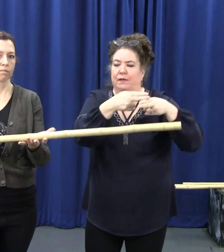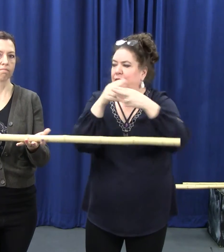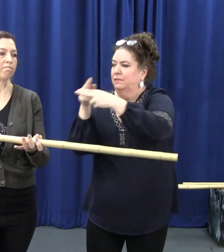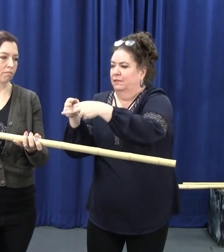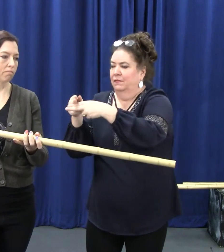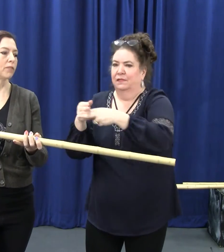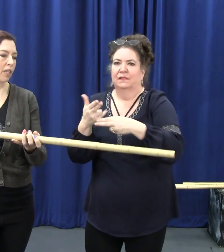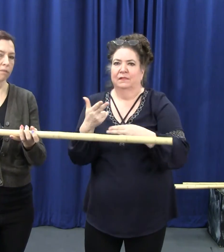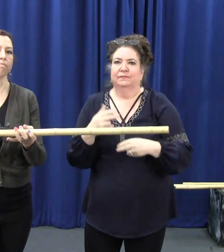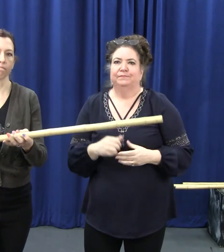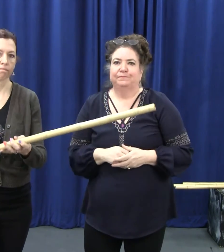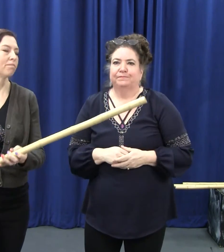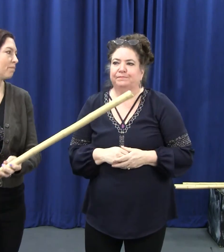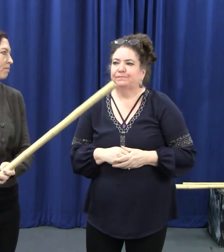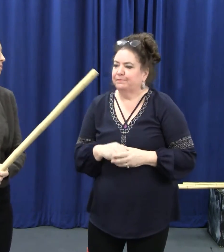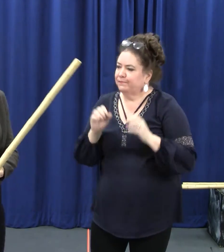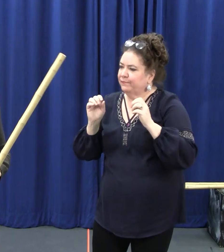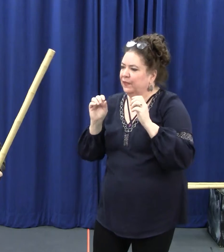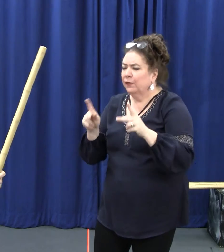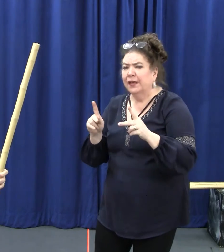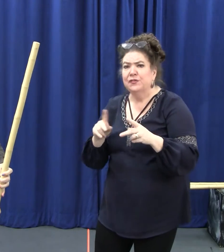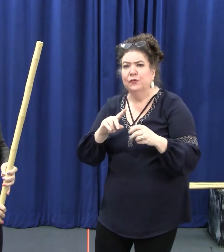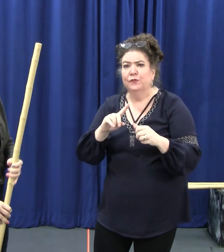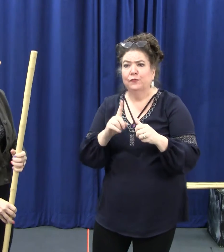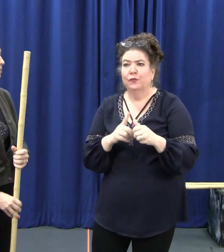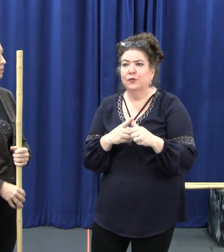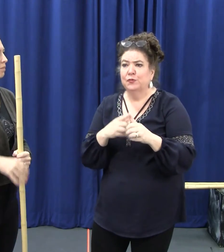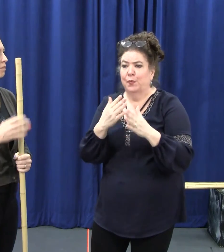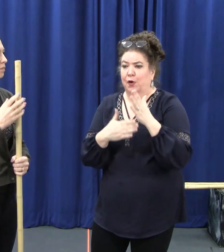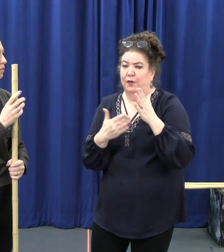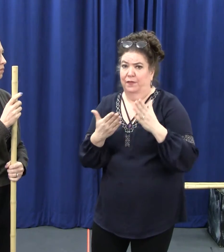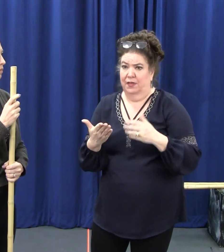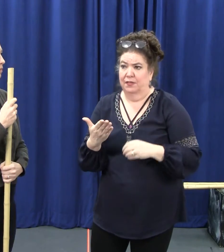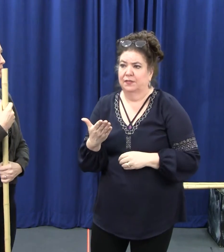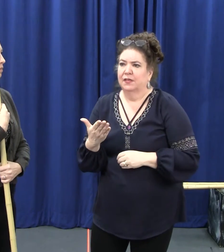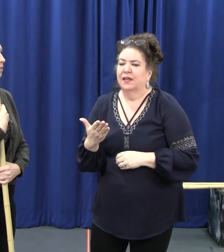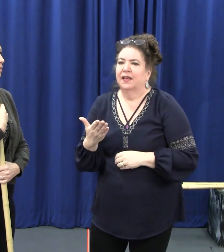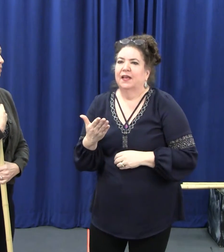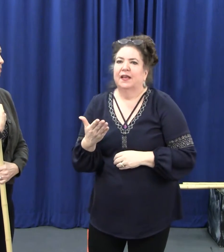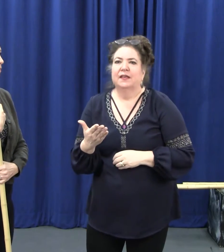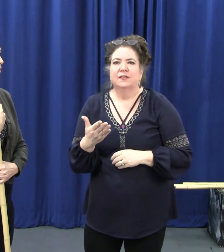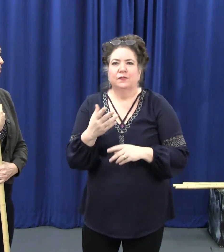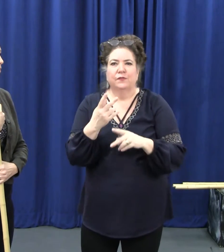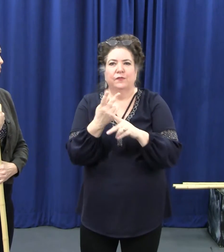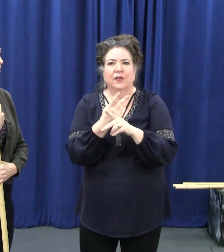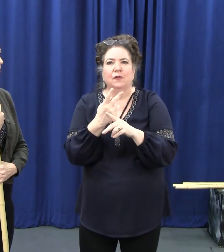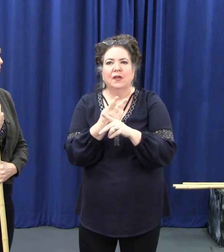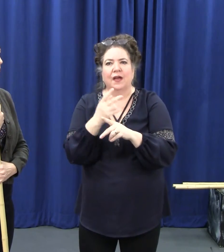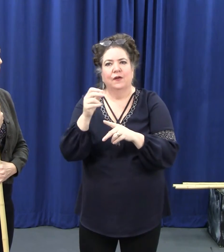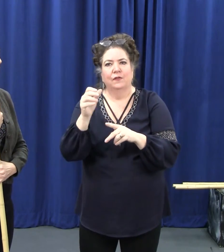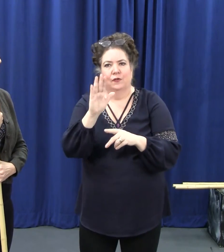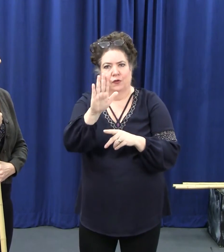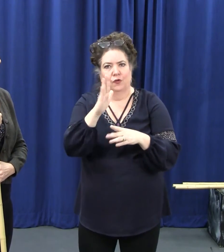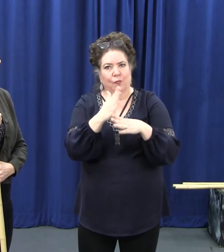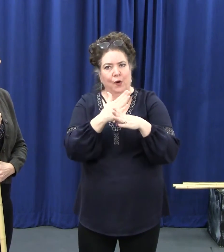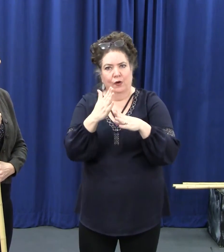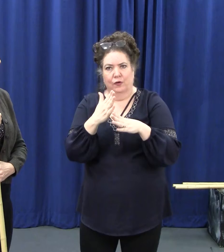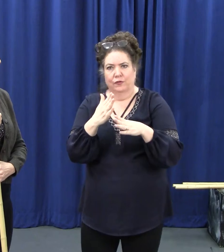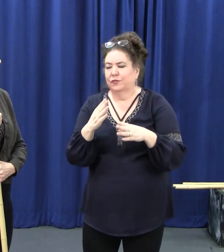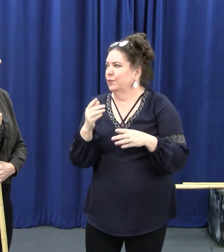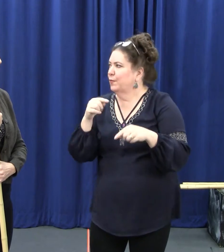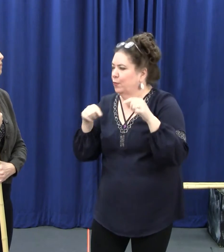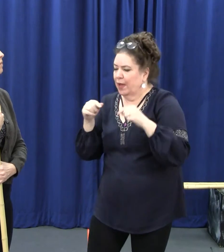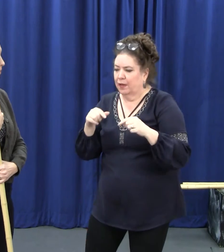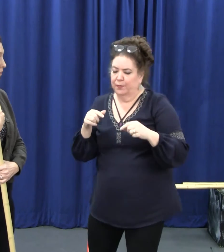(Luane) Okay so the first part of this is figuring out your partner. (maybe back up